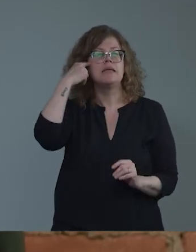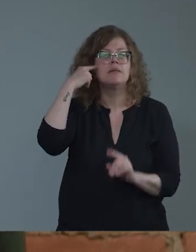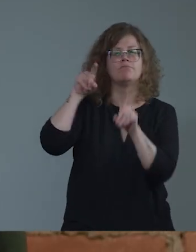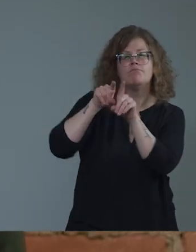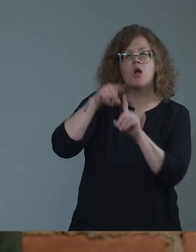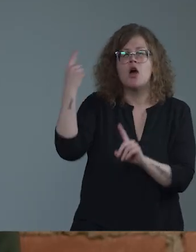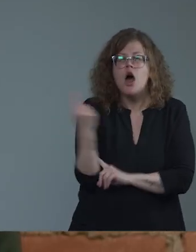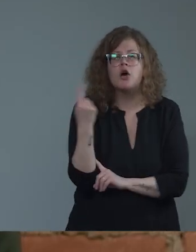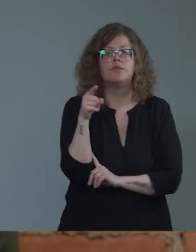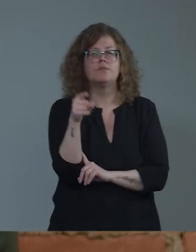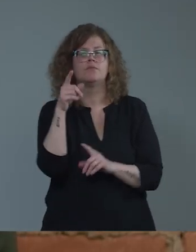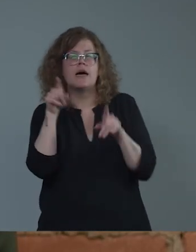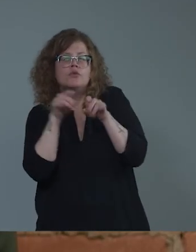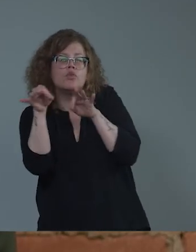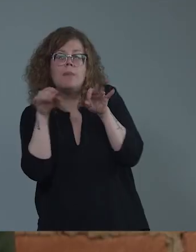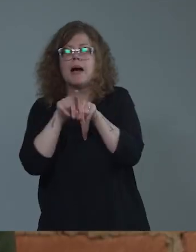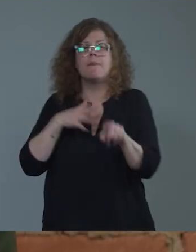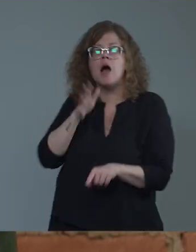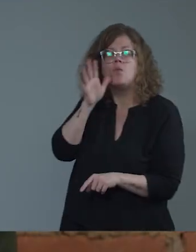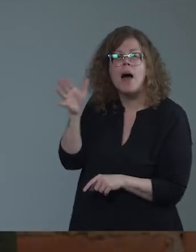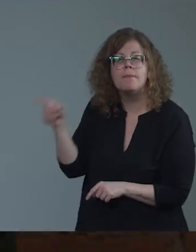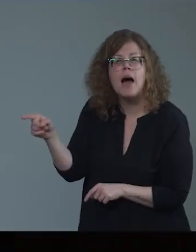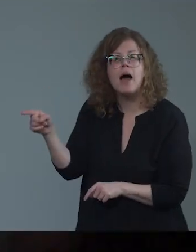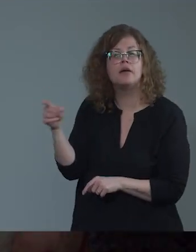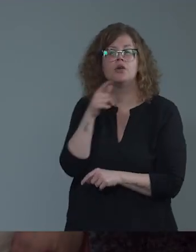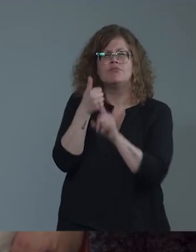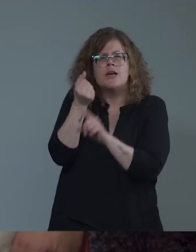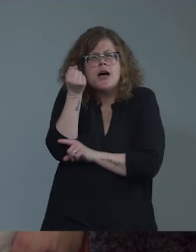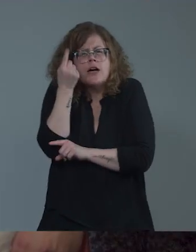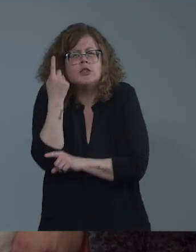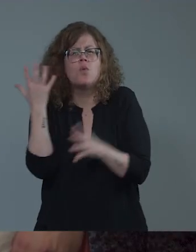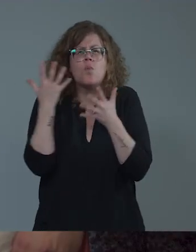it needs to be changed in that detailed design before it's made. Just follow all